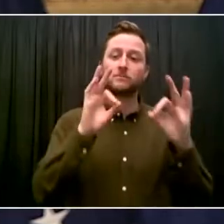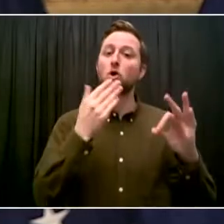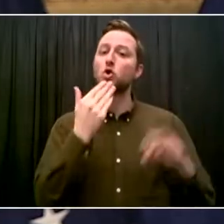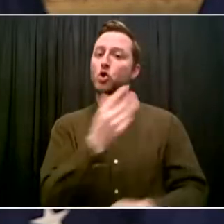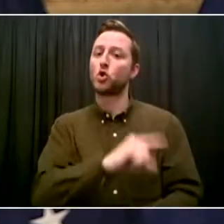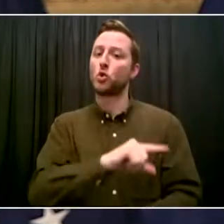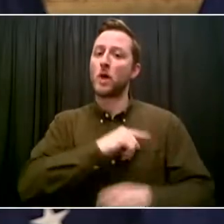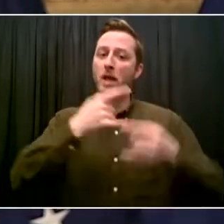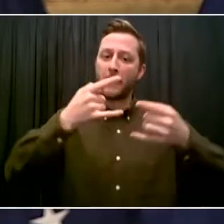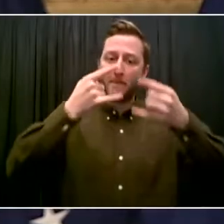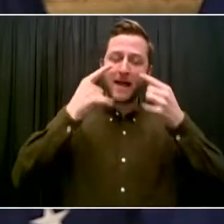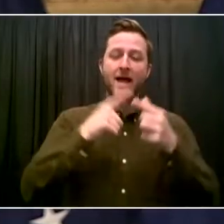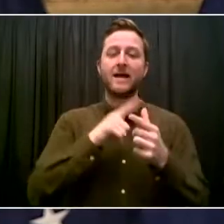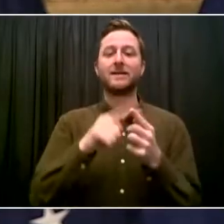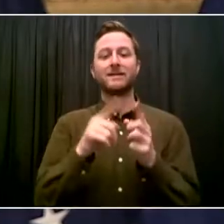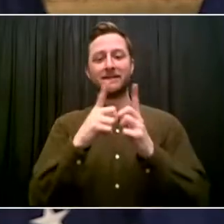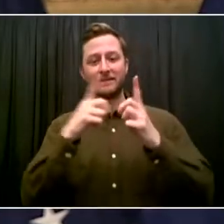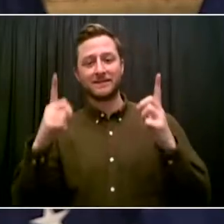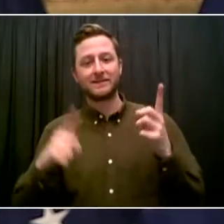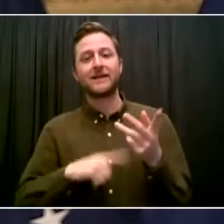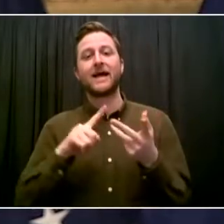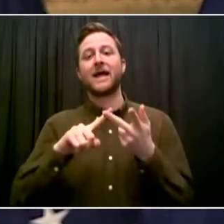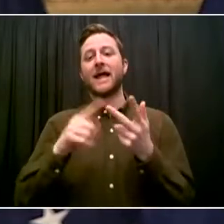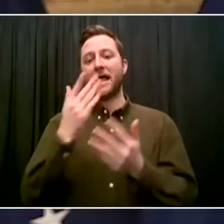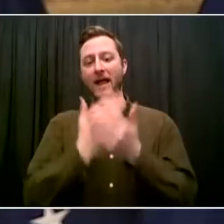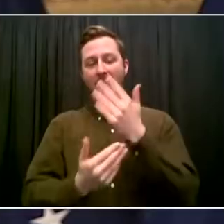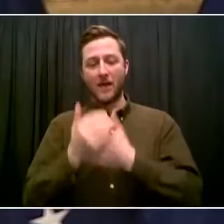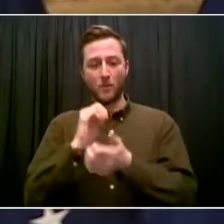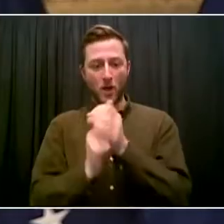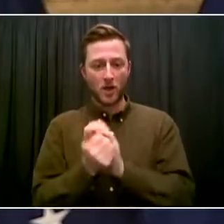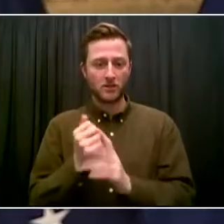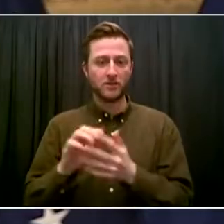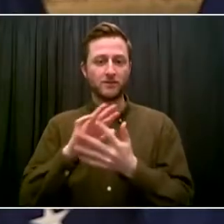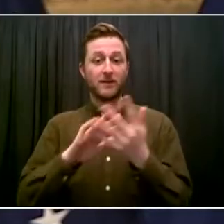VAICCNES, HIGH-QUALITY MASKS,